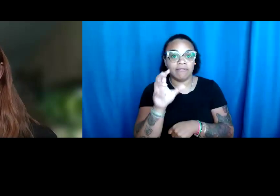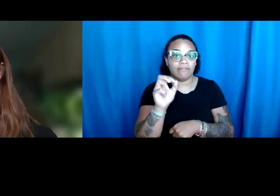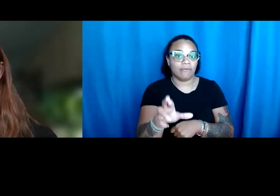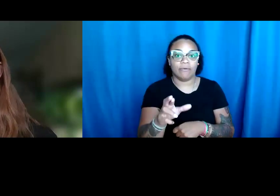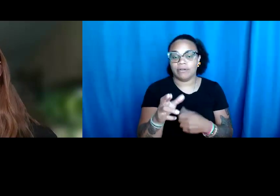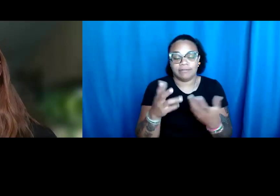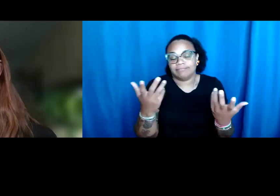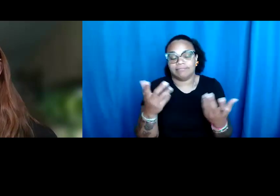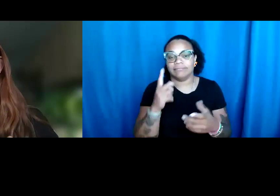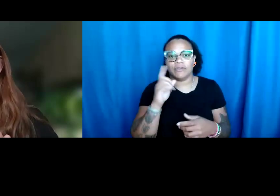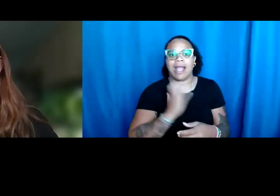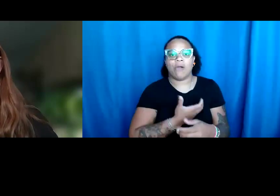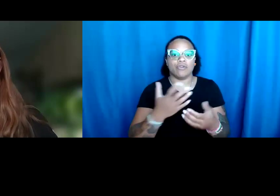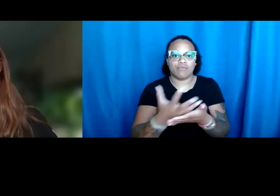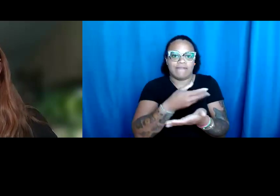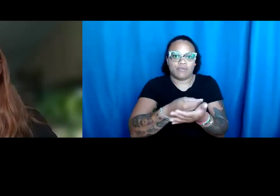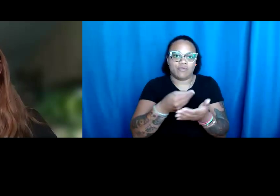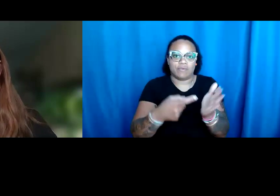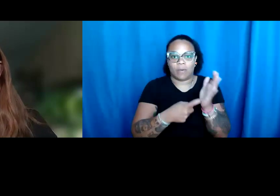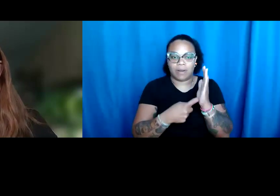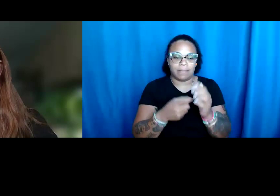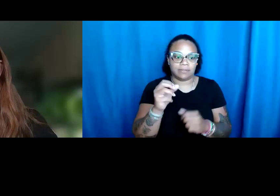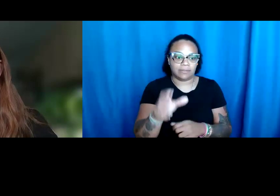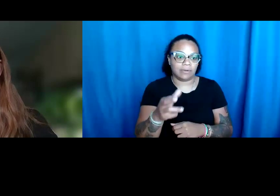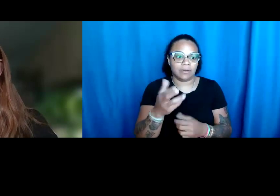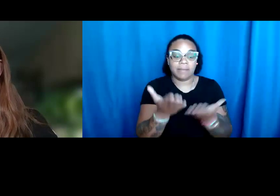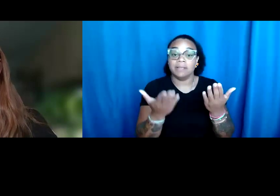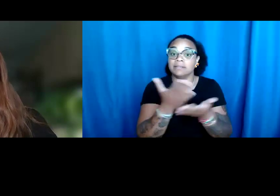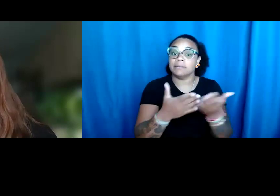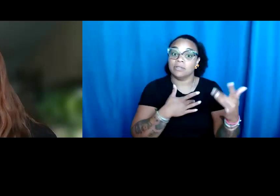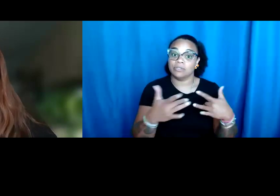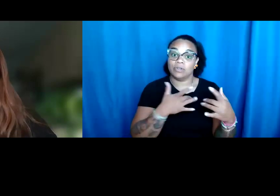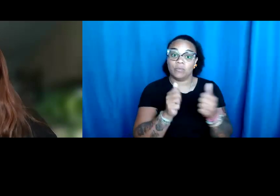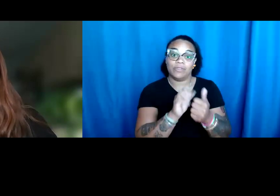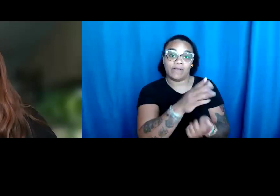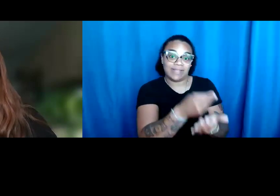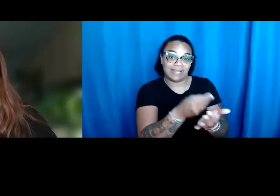requirements, or there are some concerns we have with your financial situation, or business